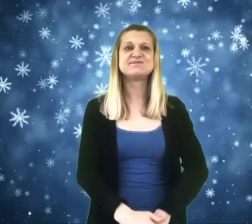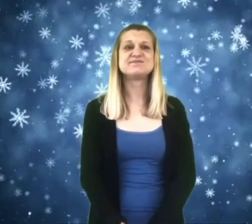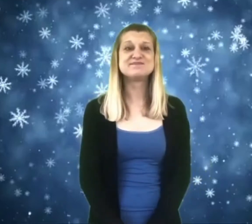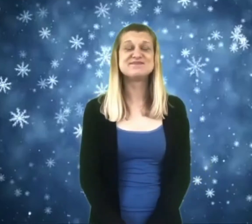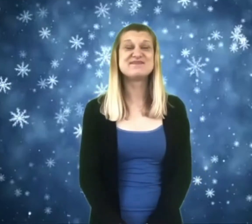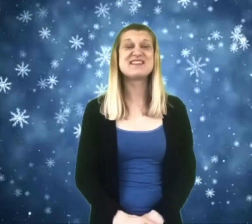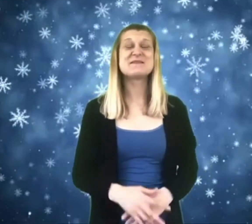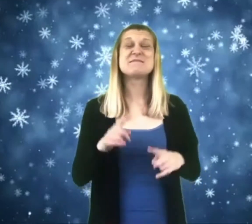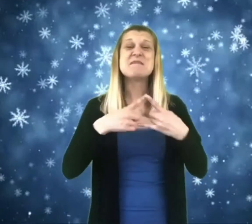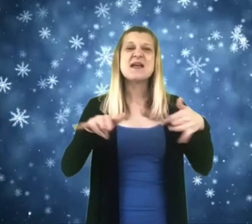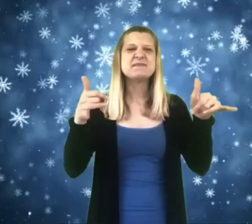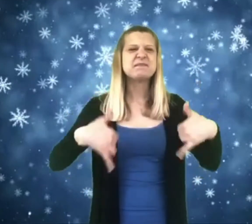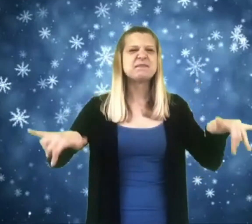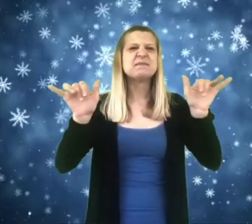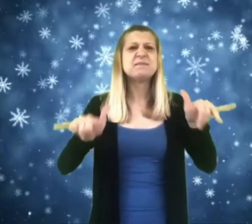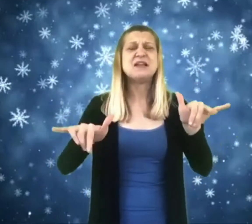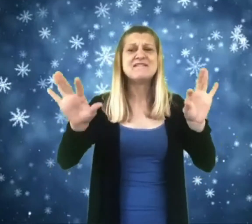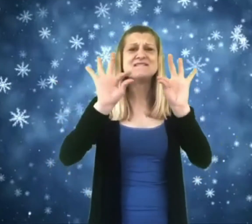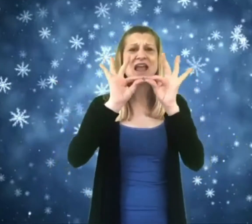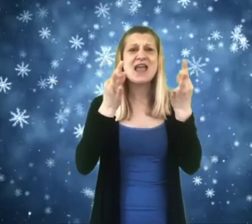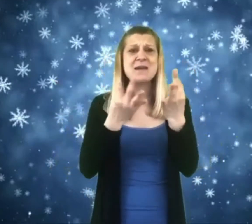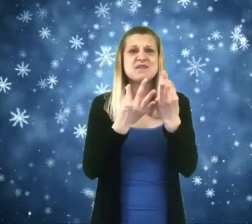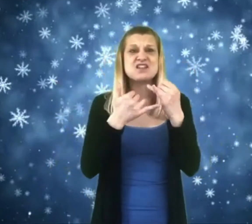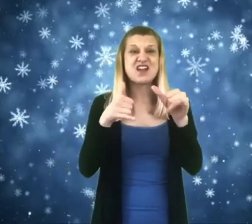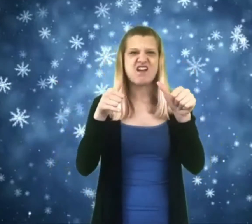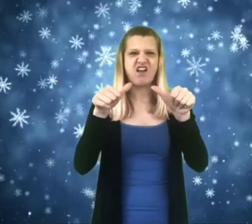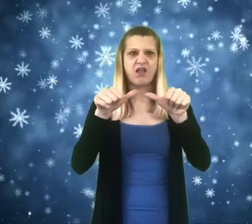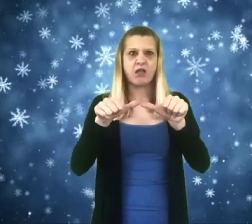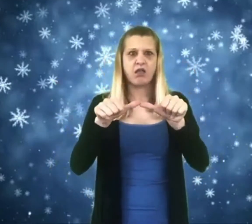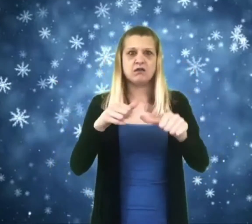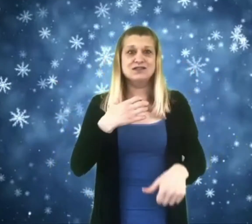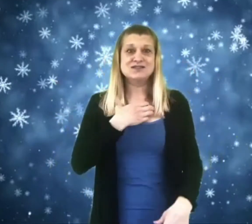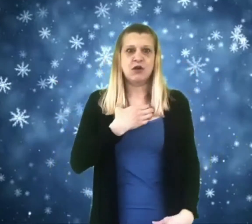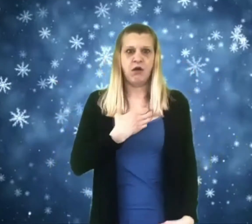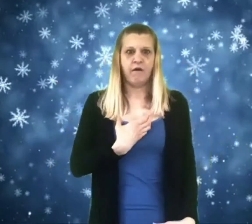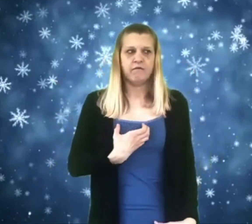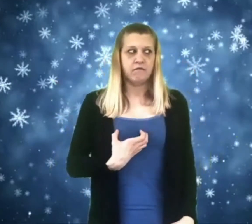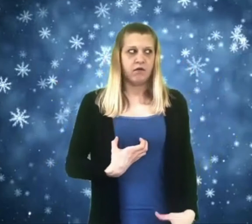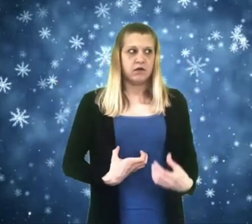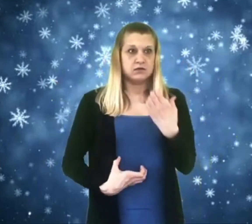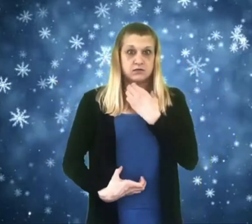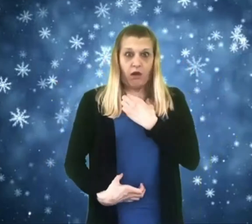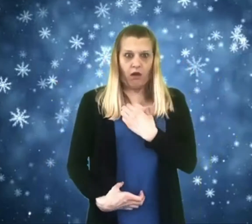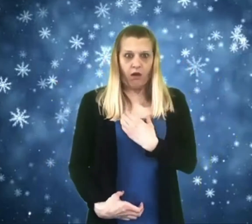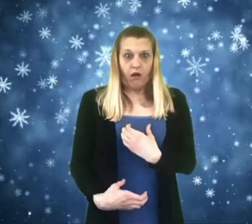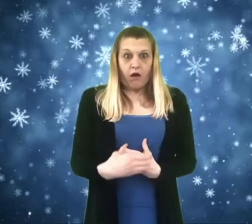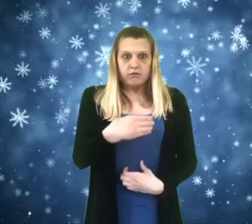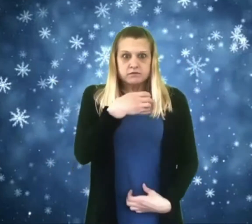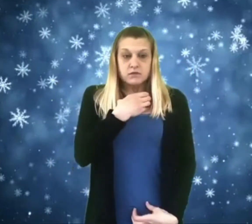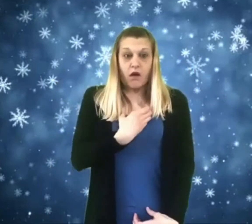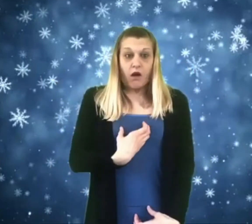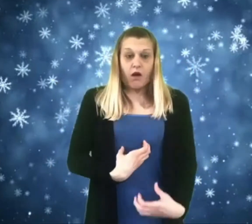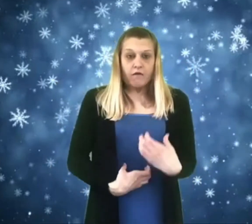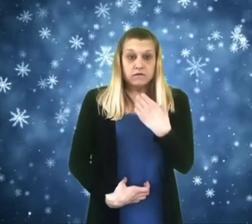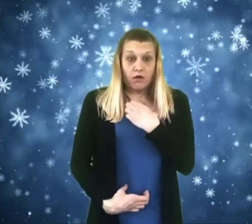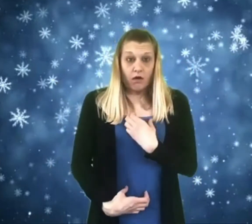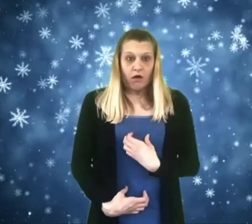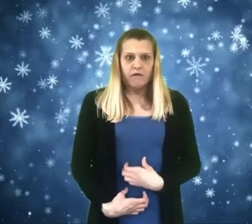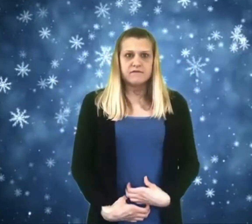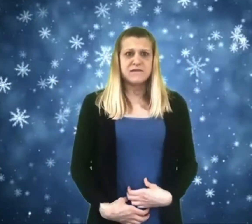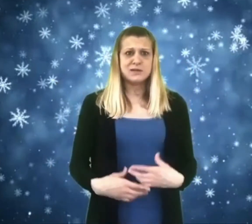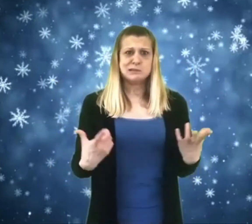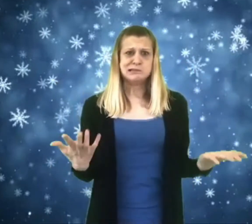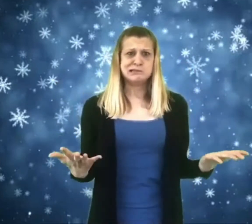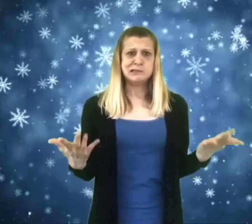Slowly but surely, everybody in the house began to starve.